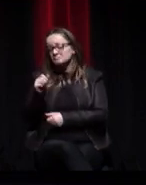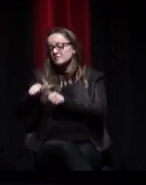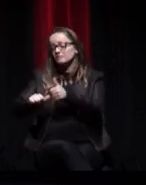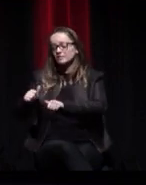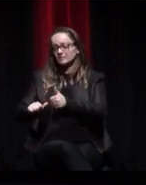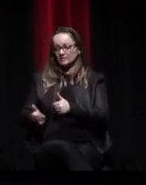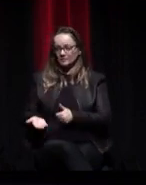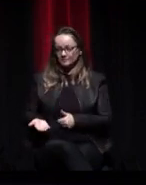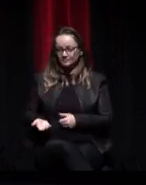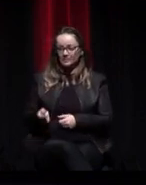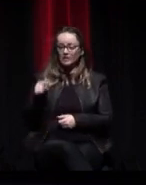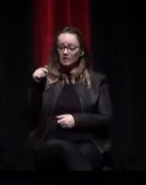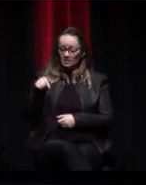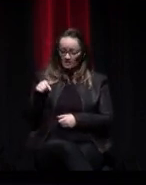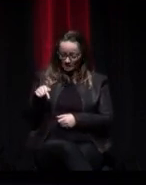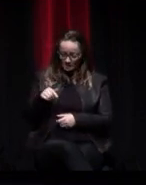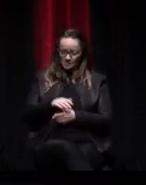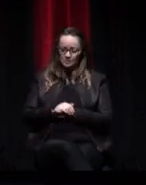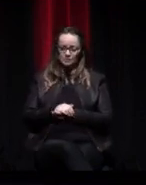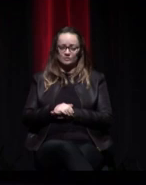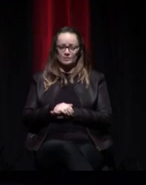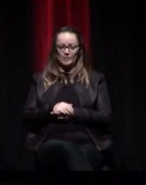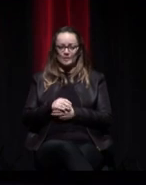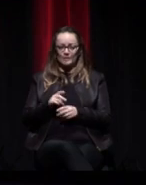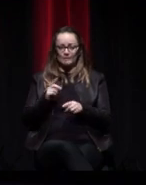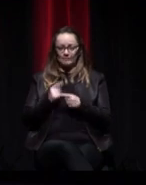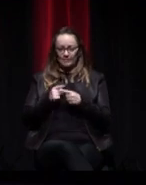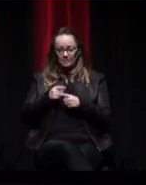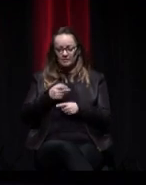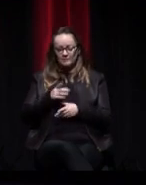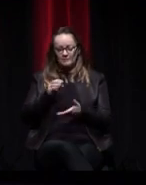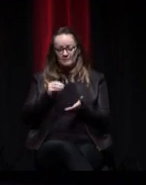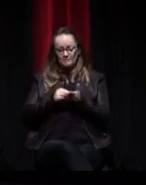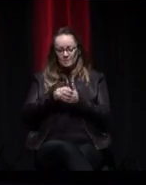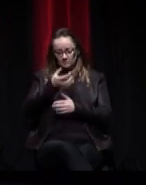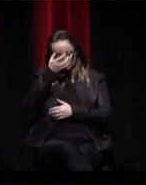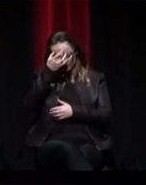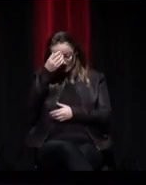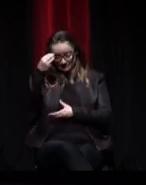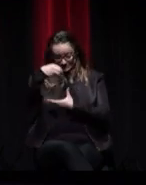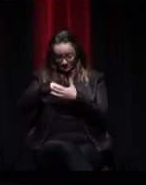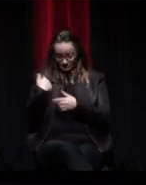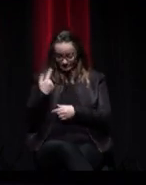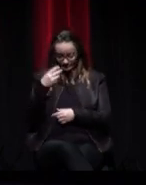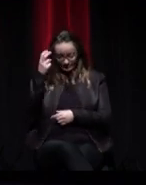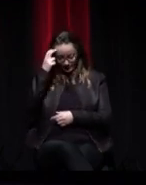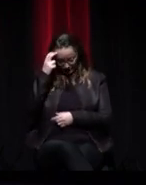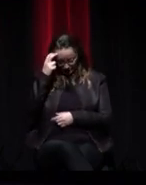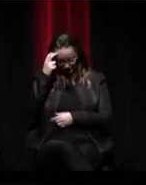This point, this misunderstanding of our culture entails